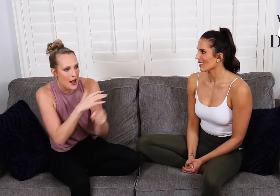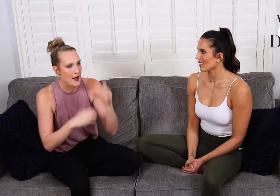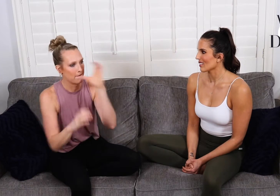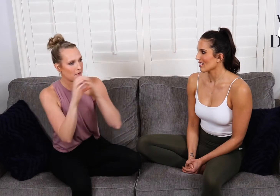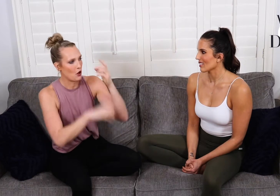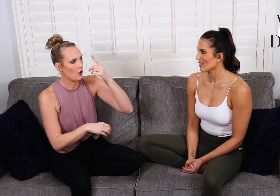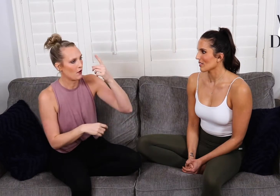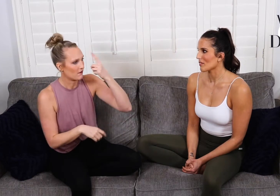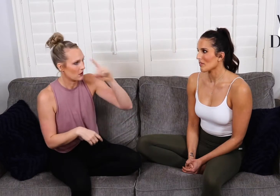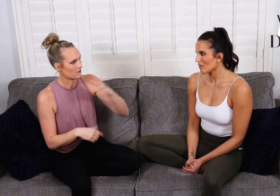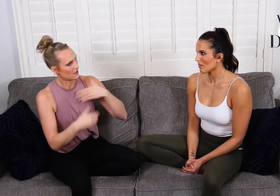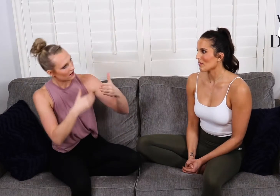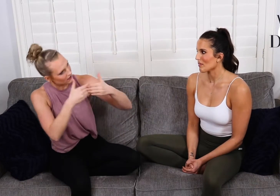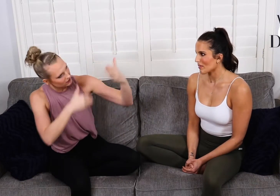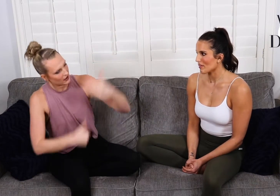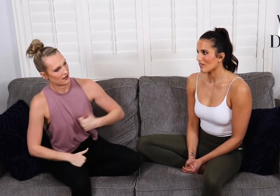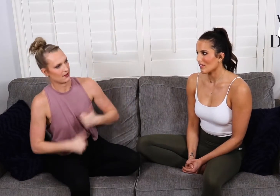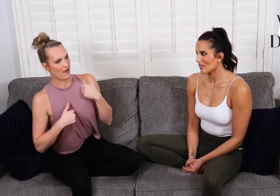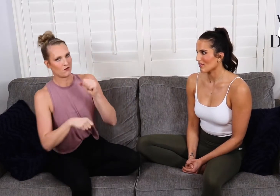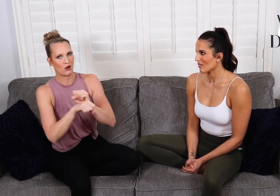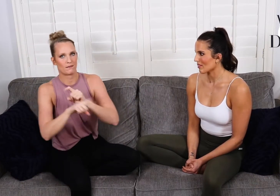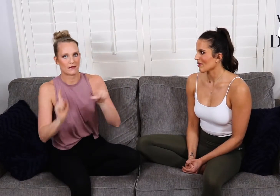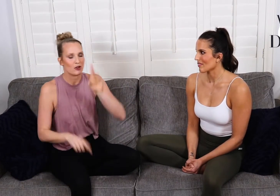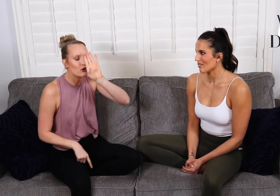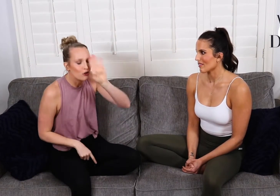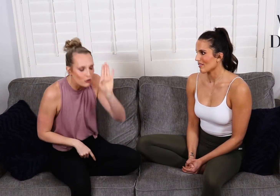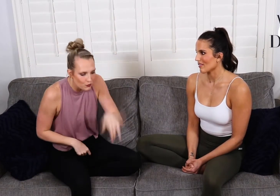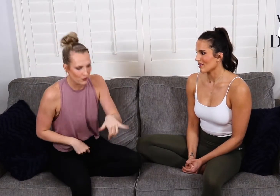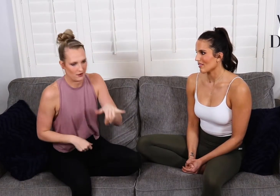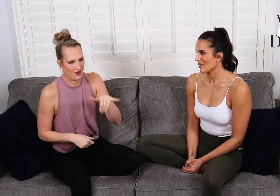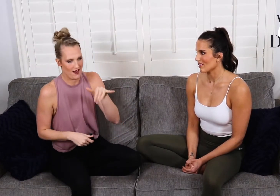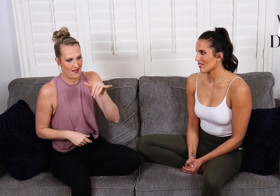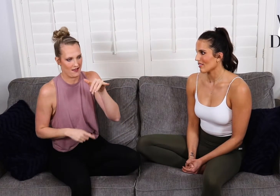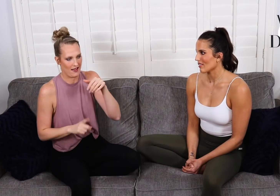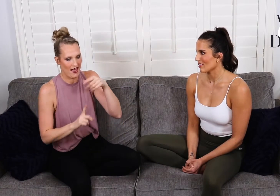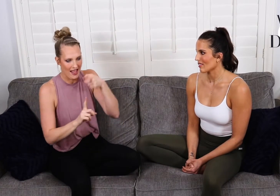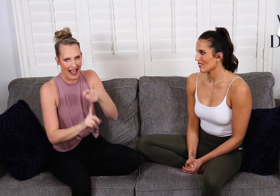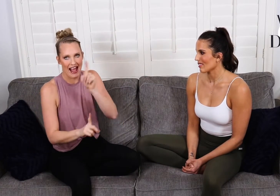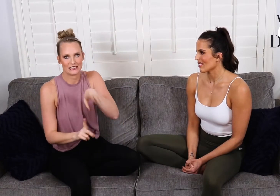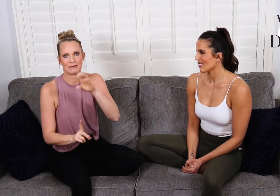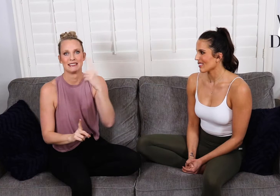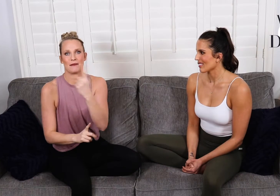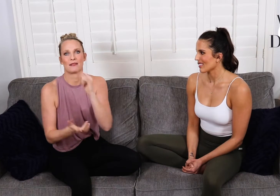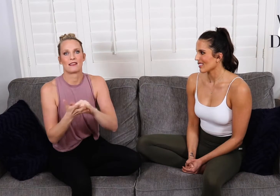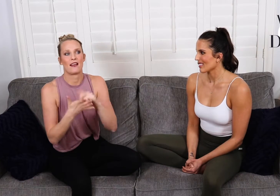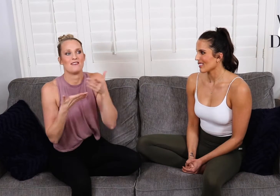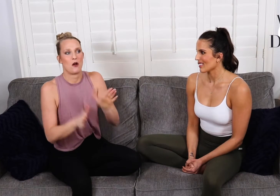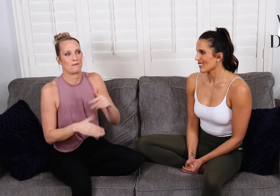exploring for the next chapter in my life. But I know that it's got to be something that allows